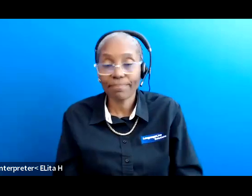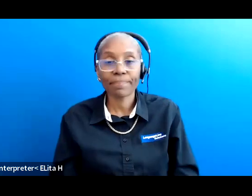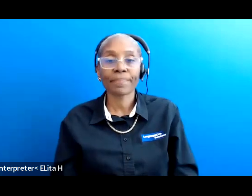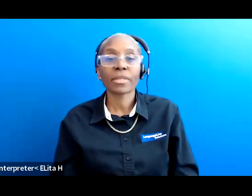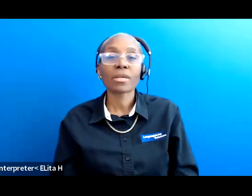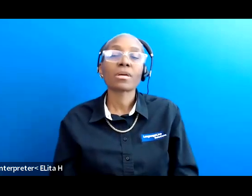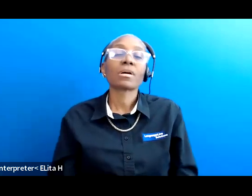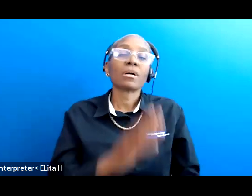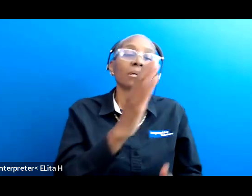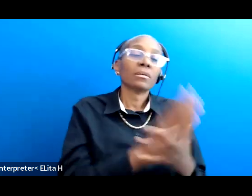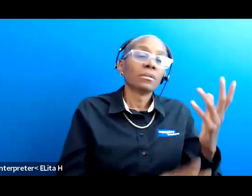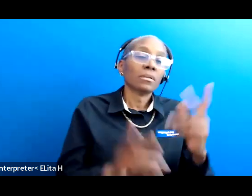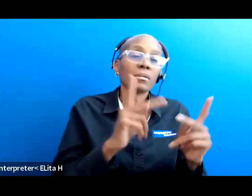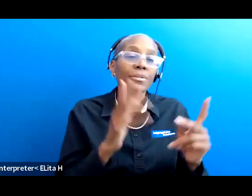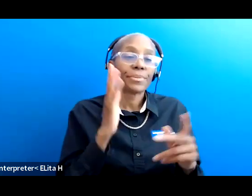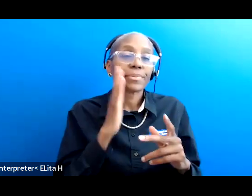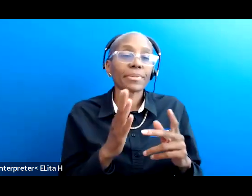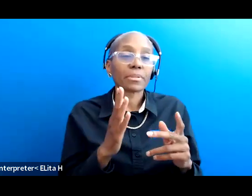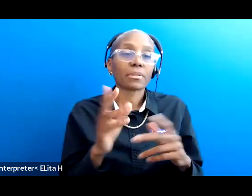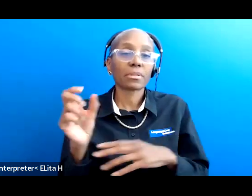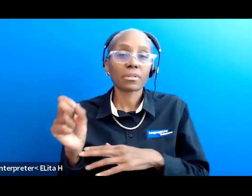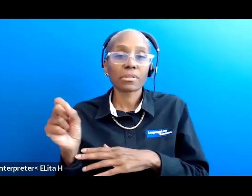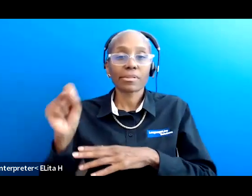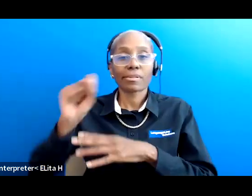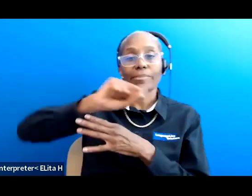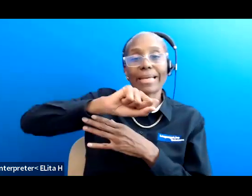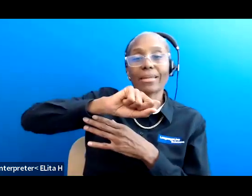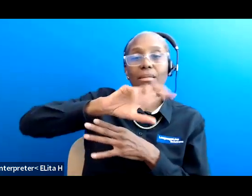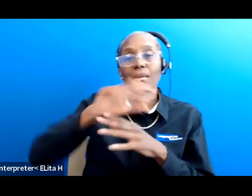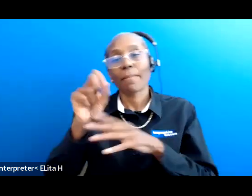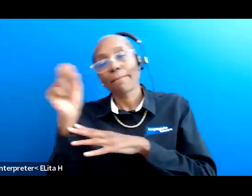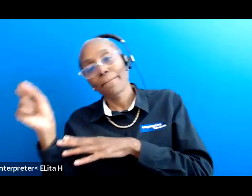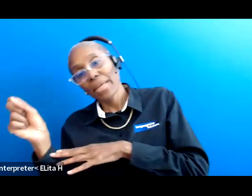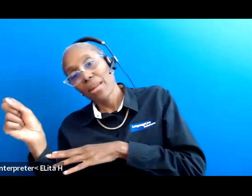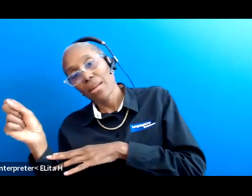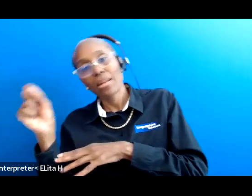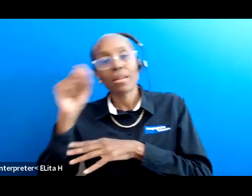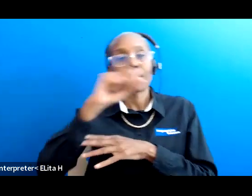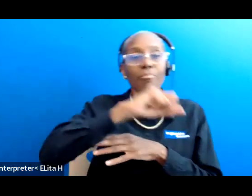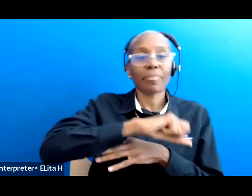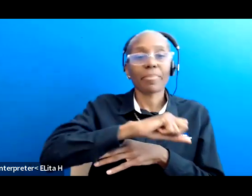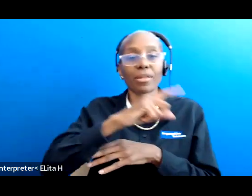Some people will bend from side to side, and it's not just, it's not like I'm doing just for a quick second.